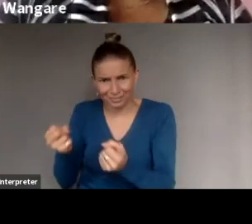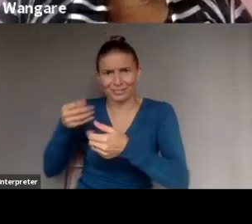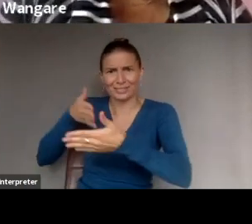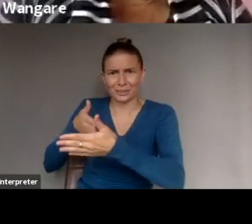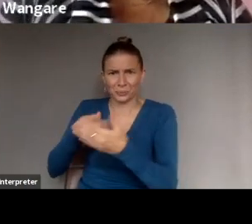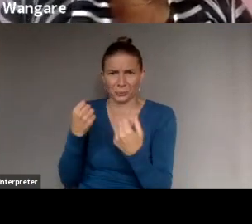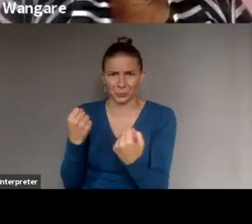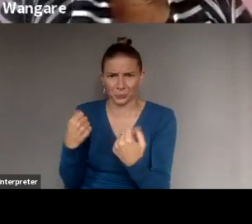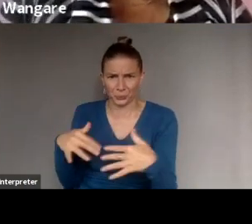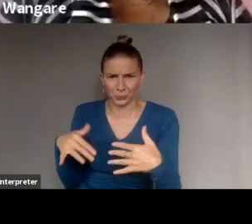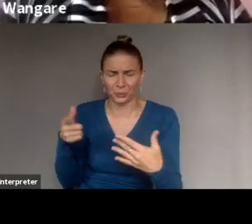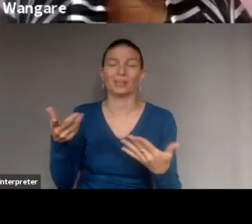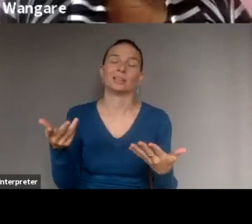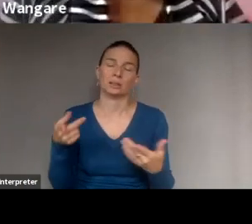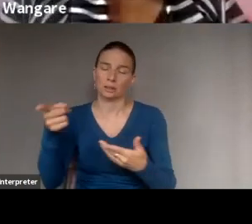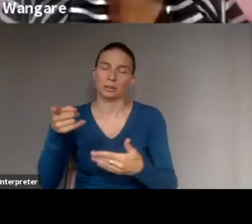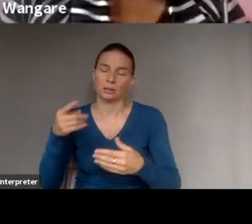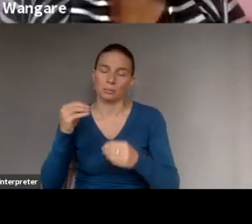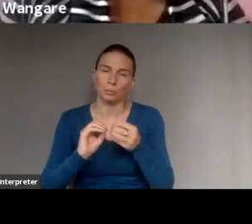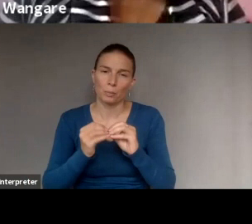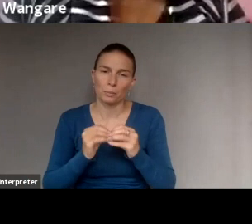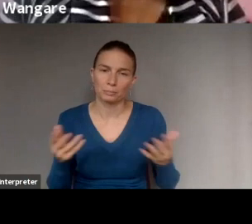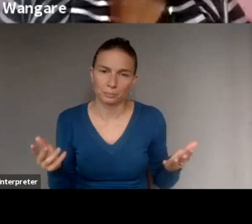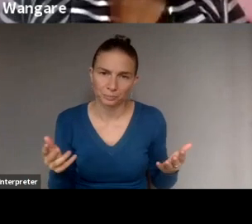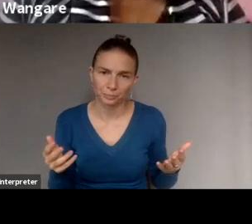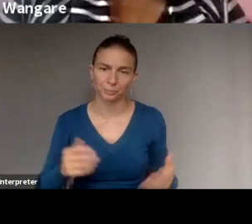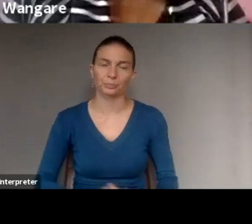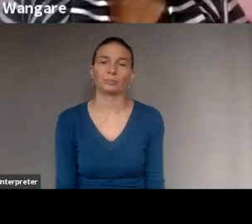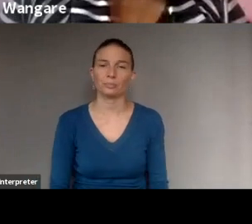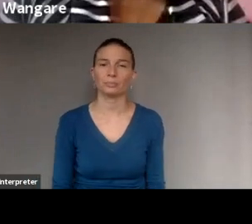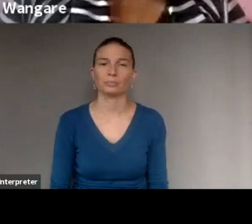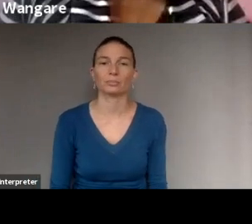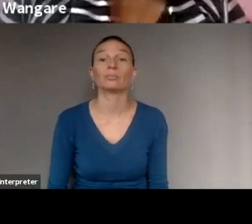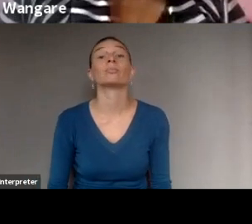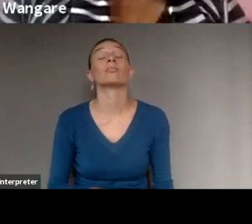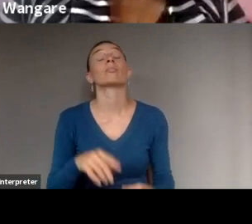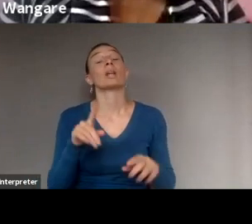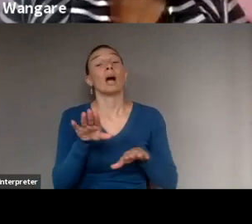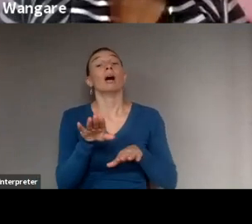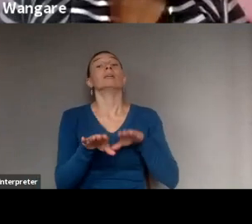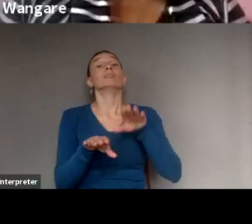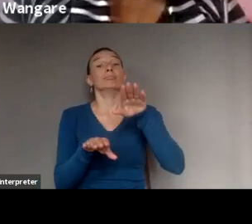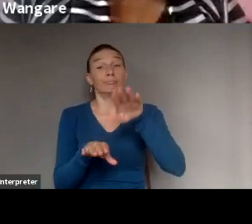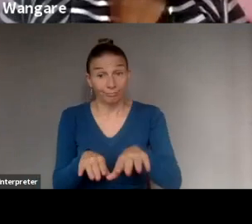as with people with disabilities. Then, once the recommendation is approved then the applicant or the ministry of health